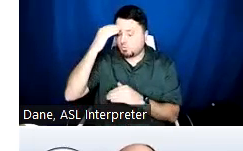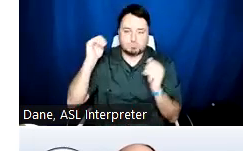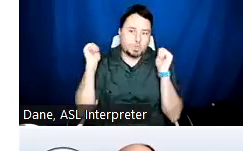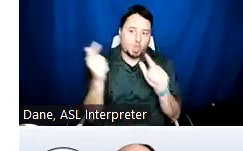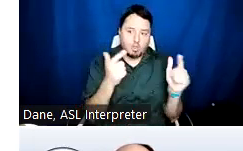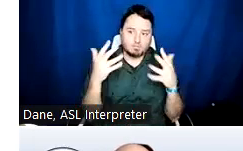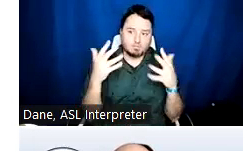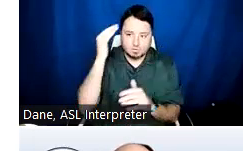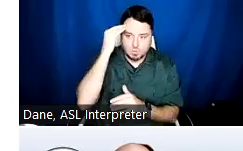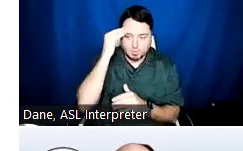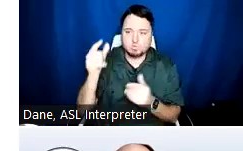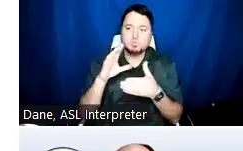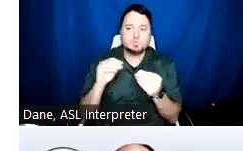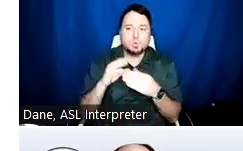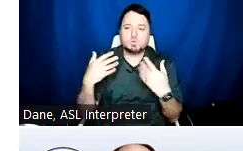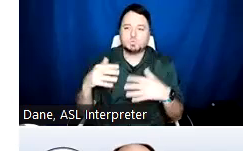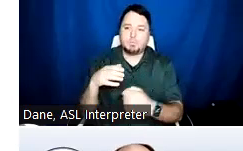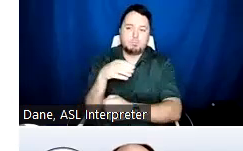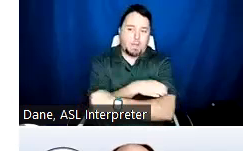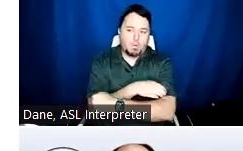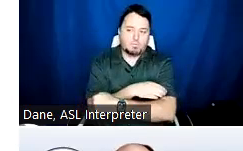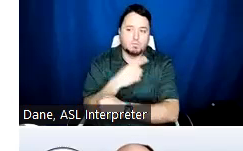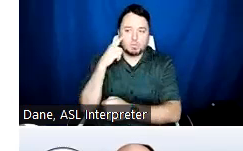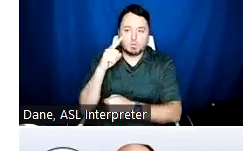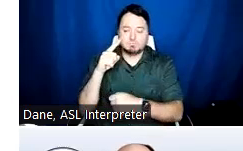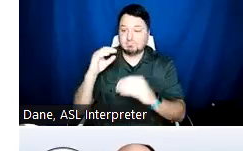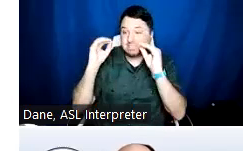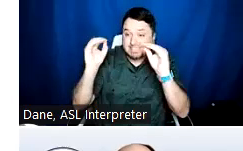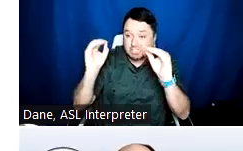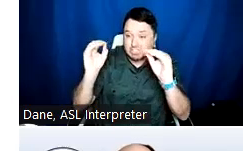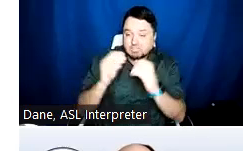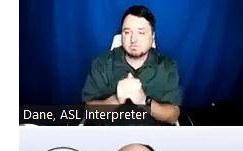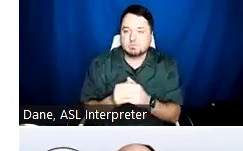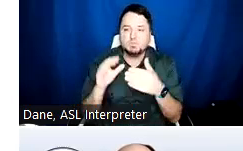stories are powerful for teaching. Stories carry encouragement.